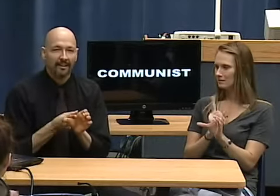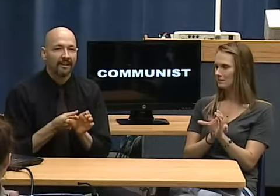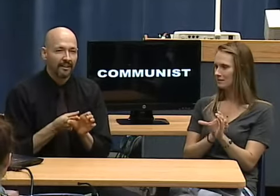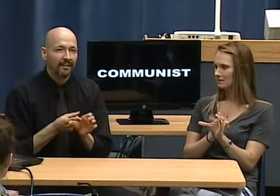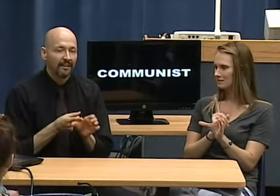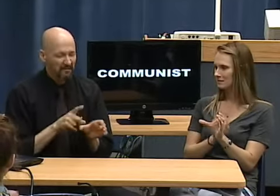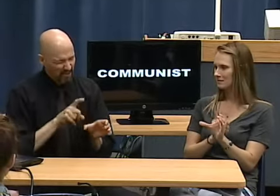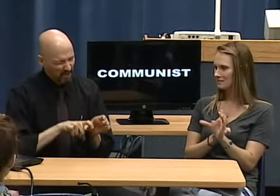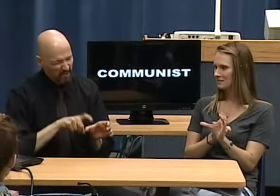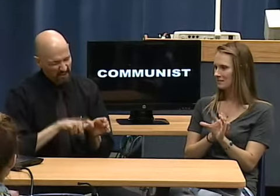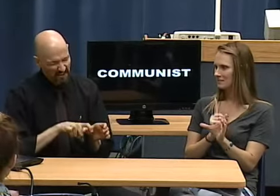Or like this?